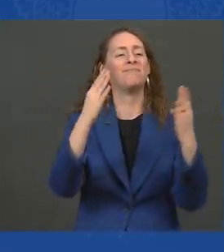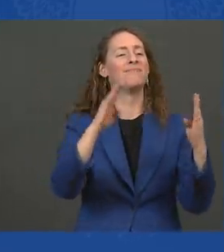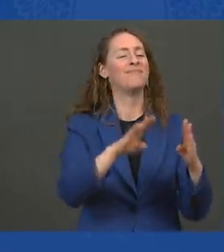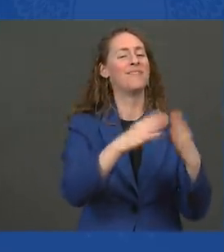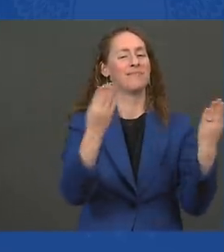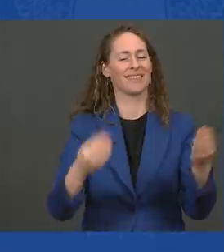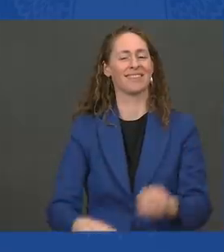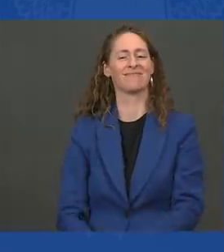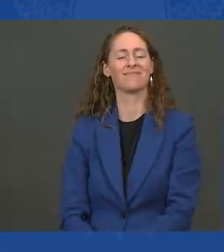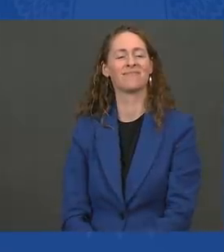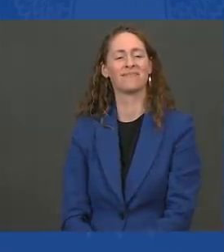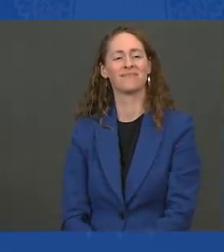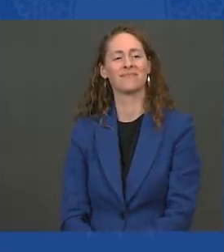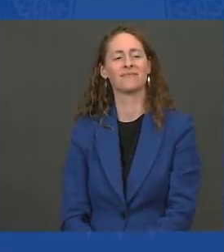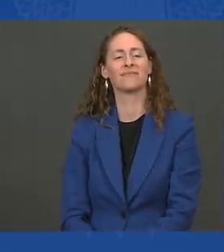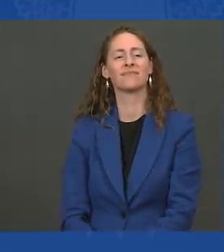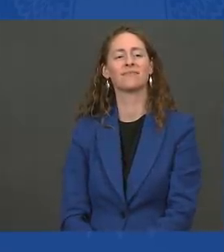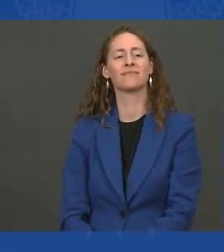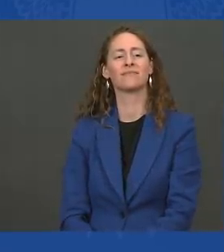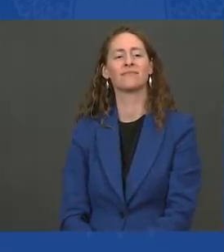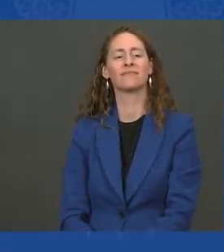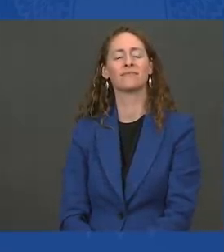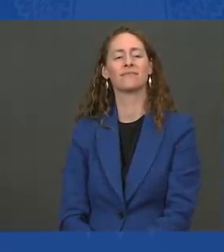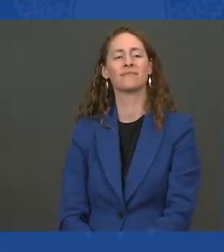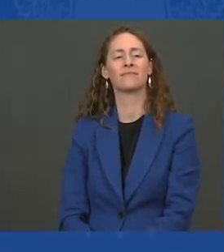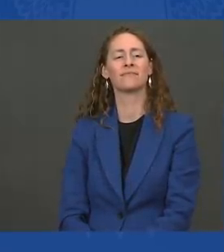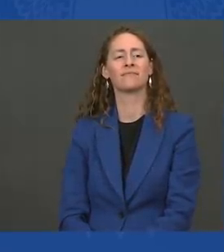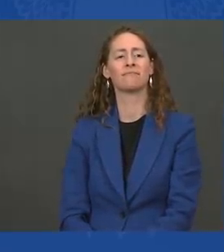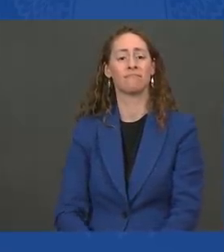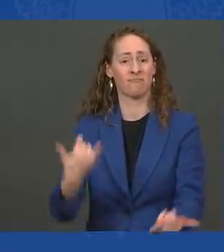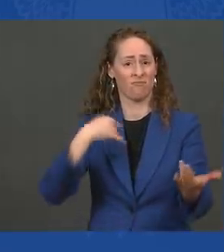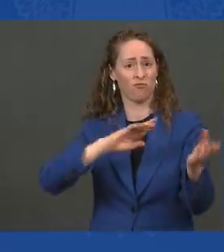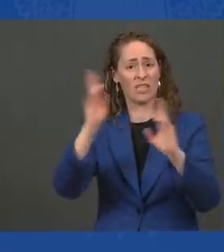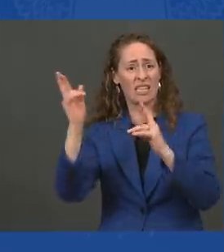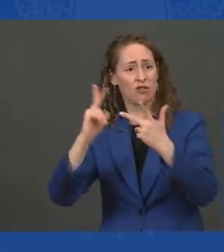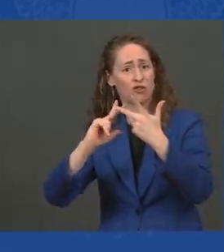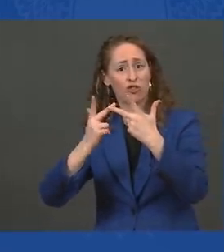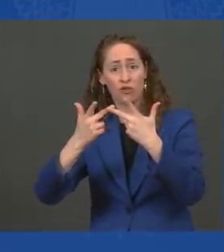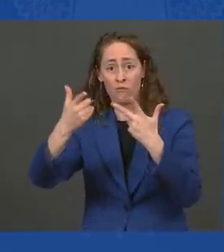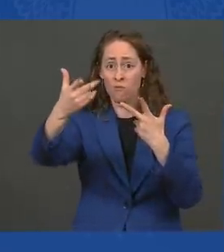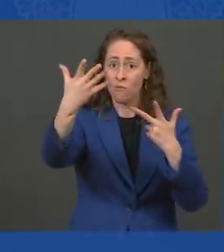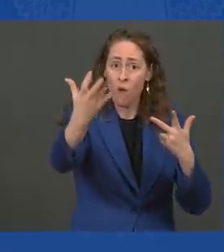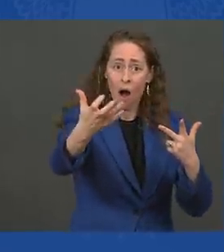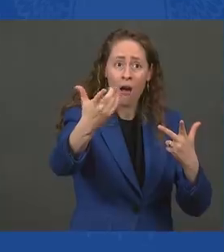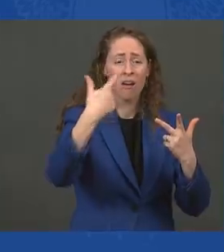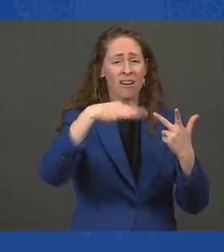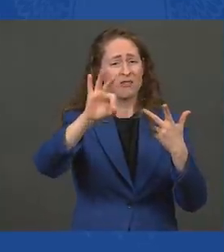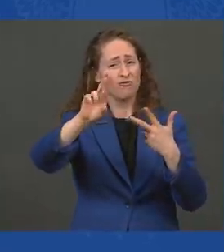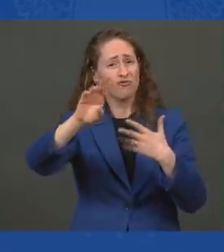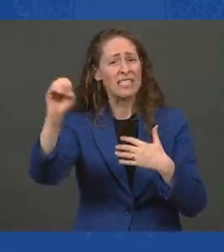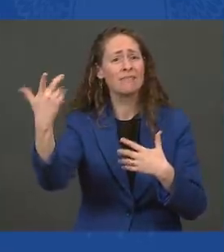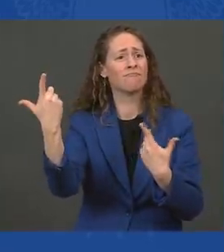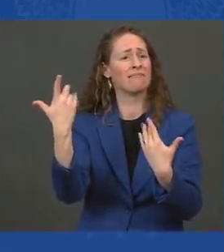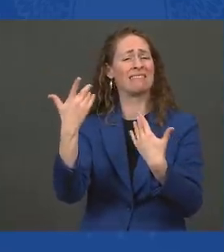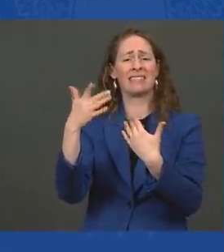They are free and convenient. There is still time to get your first two shots or your booster shot